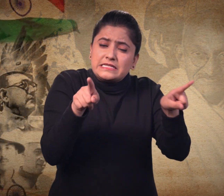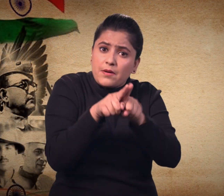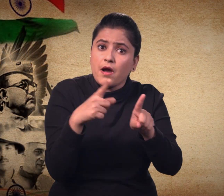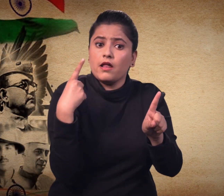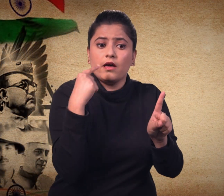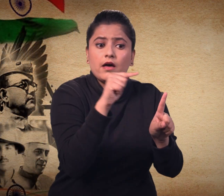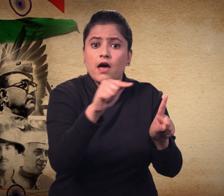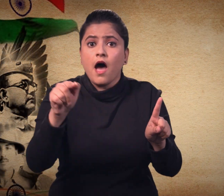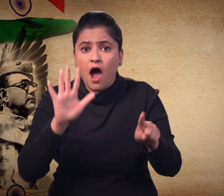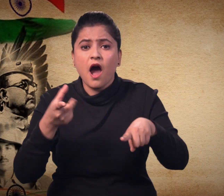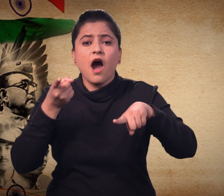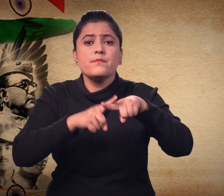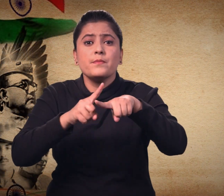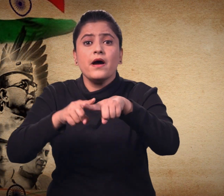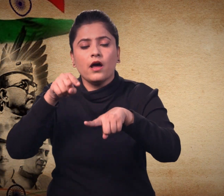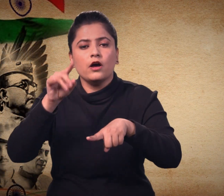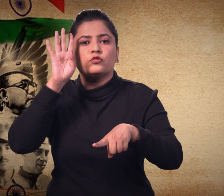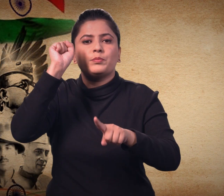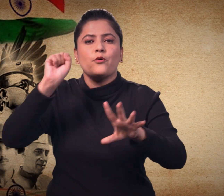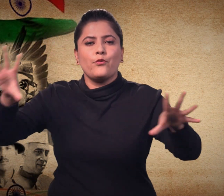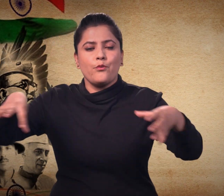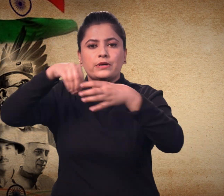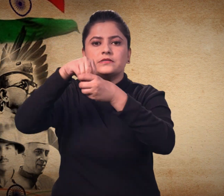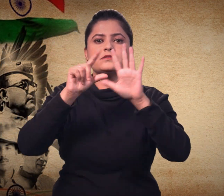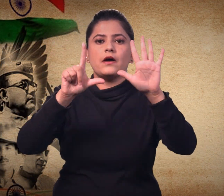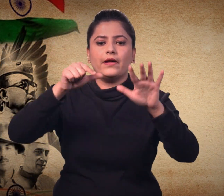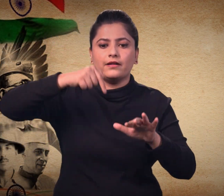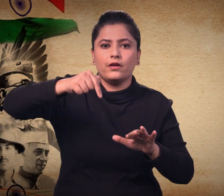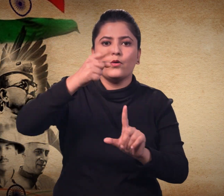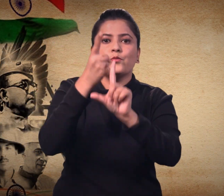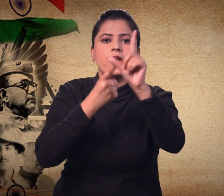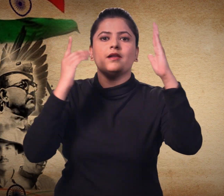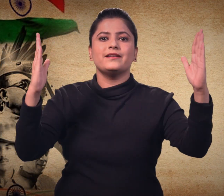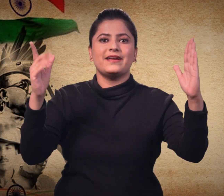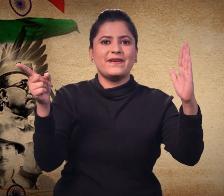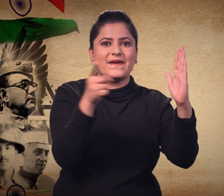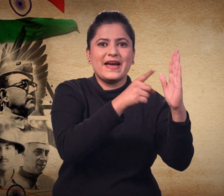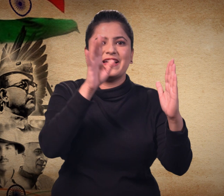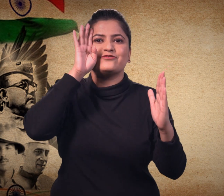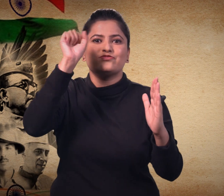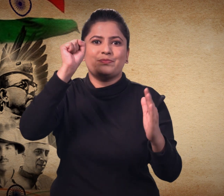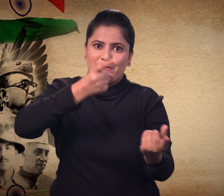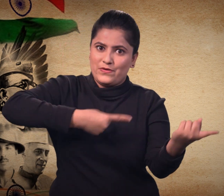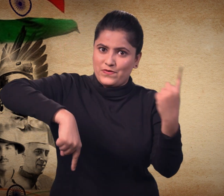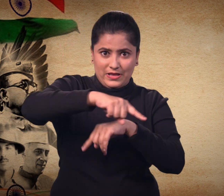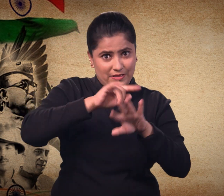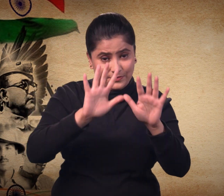Similarly other such freedom fighters are celebrated on Martyrs day.